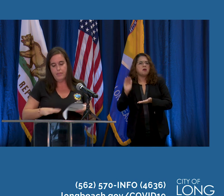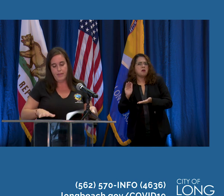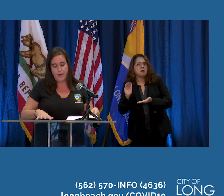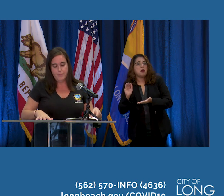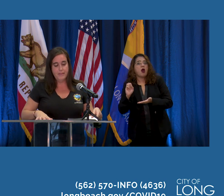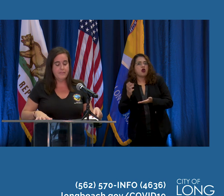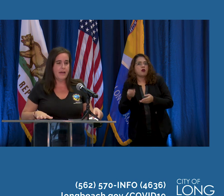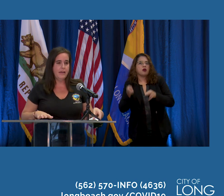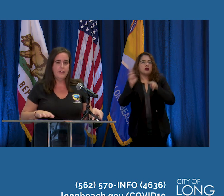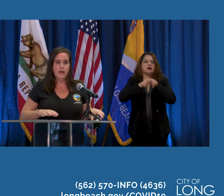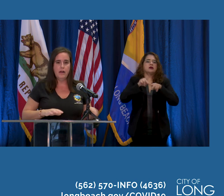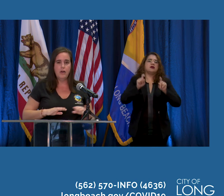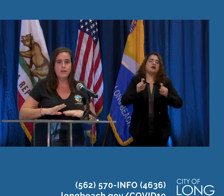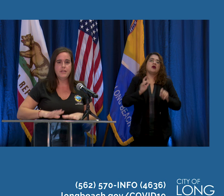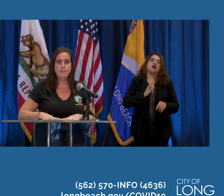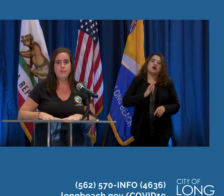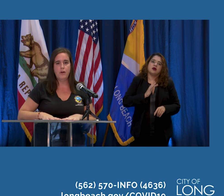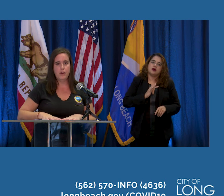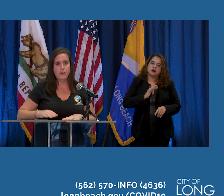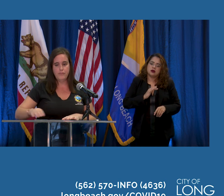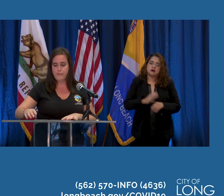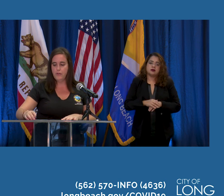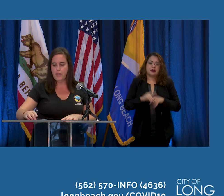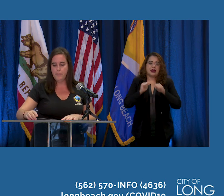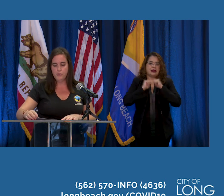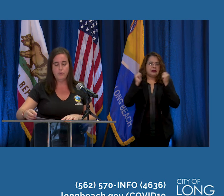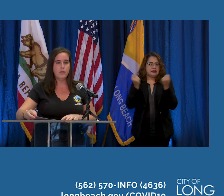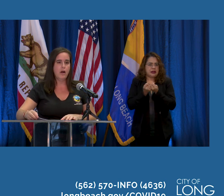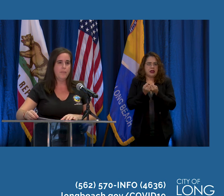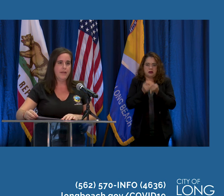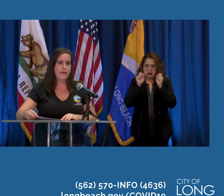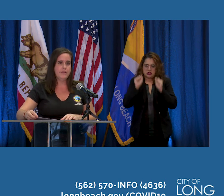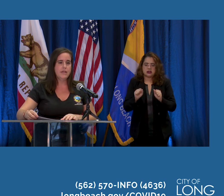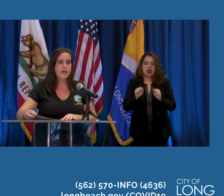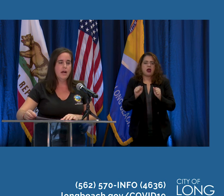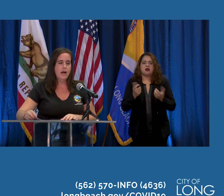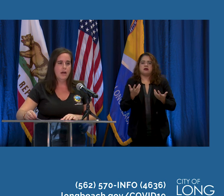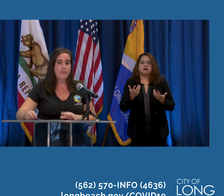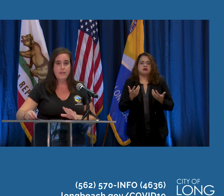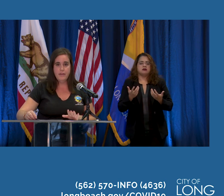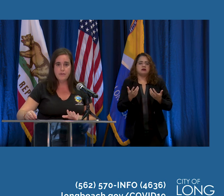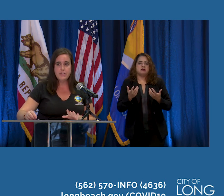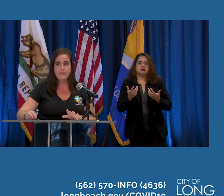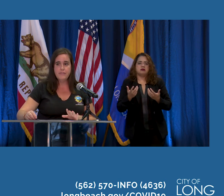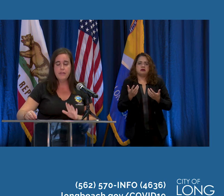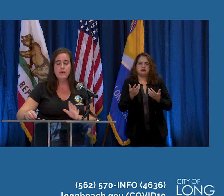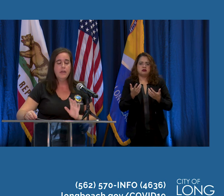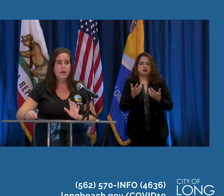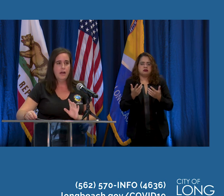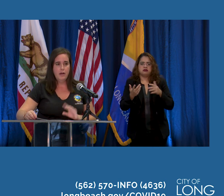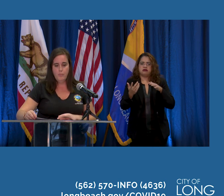That being said, our teams are still able to accommodate the need for testing.